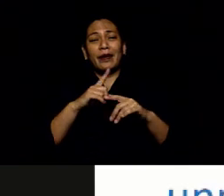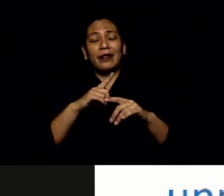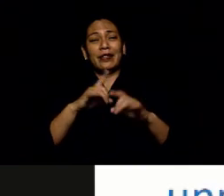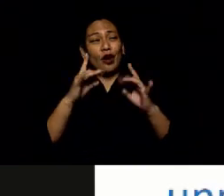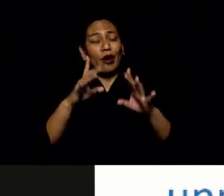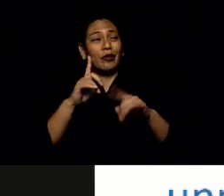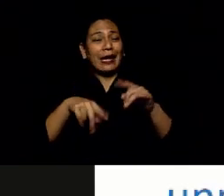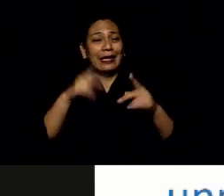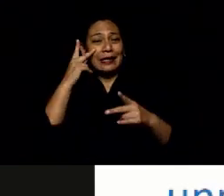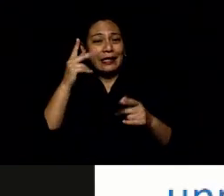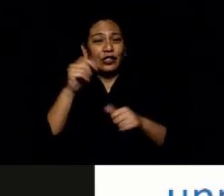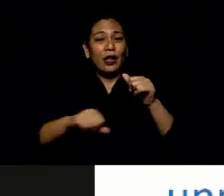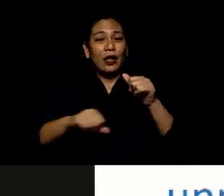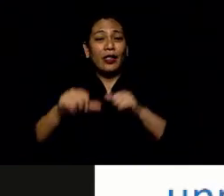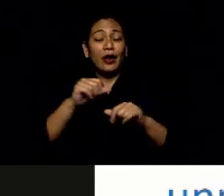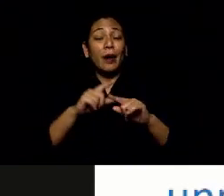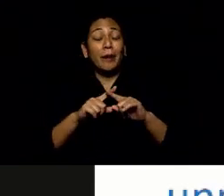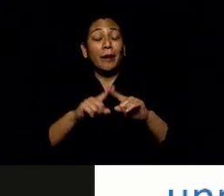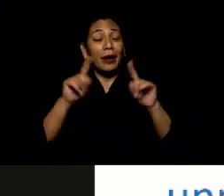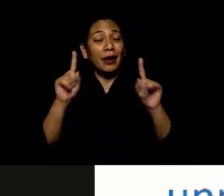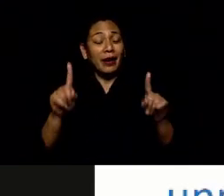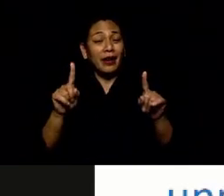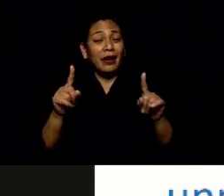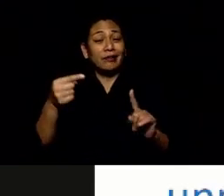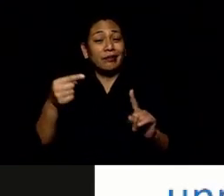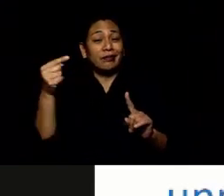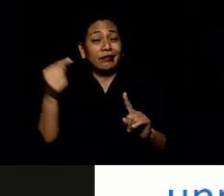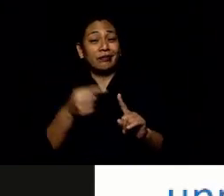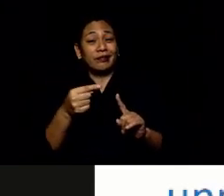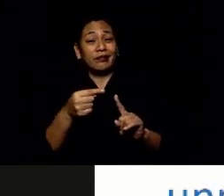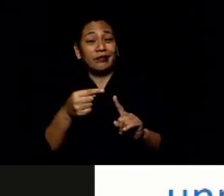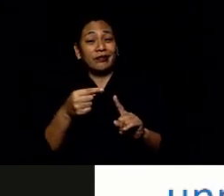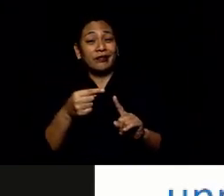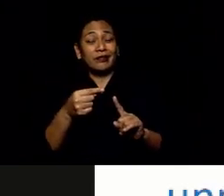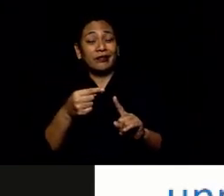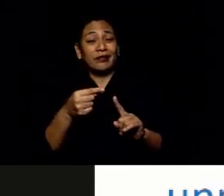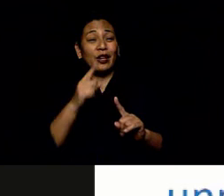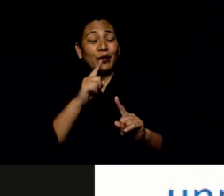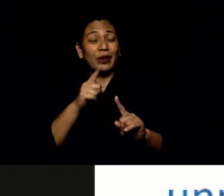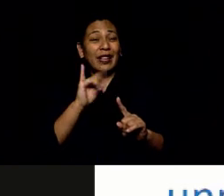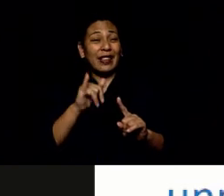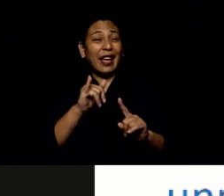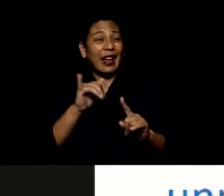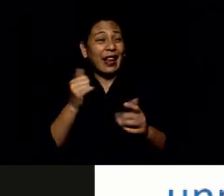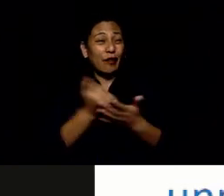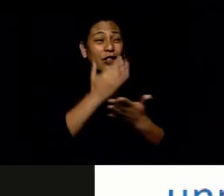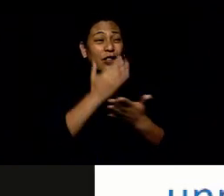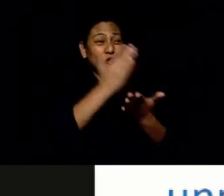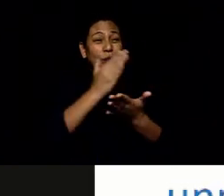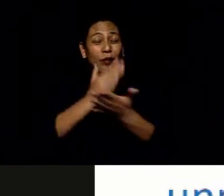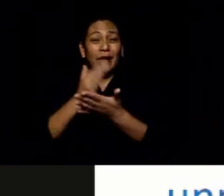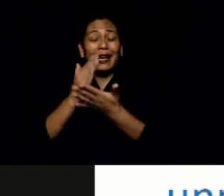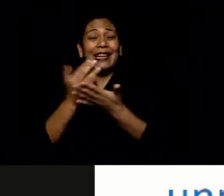Um, but it, uh, it just shows how hard it is going to be to